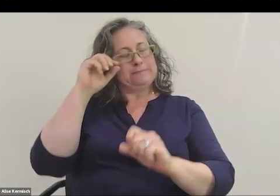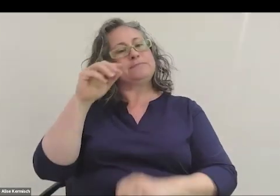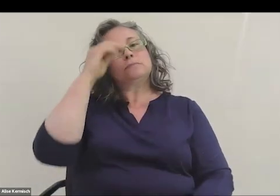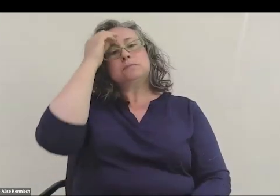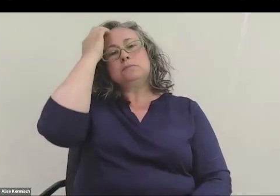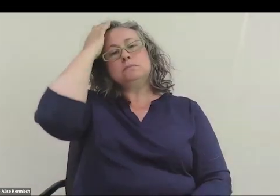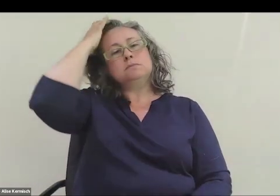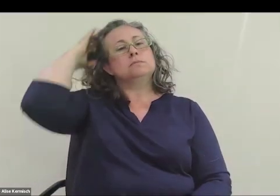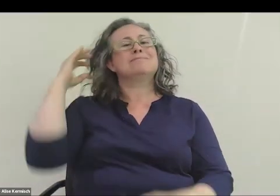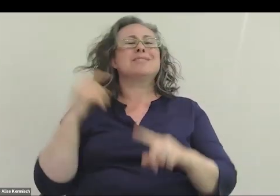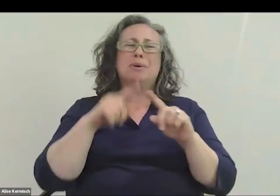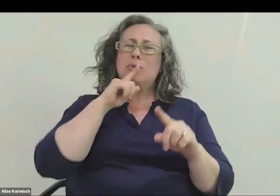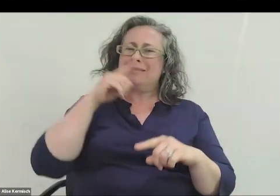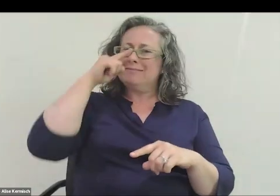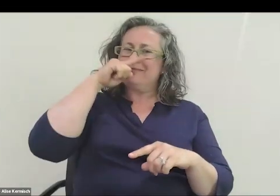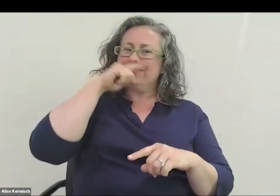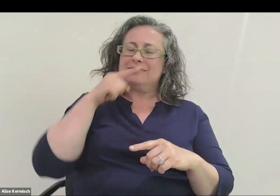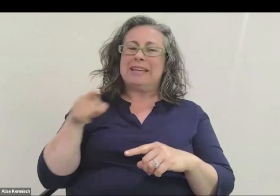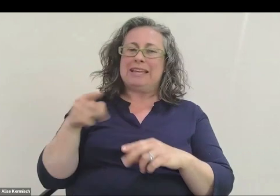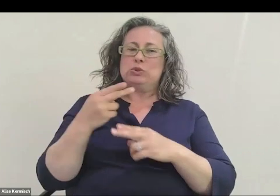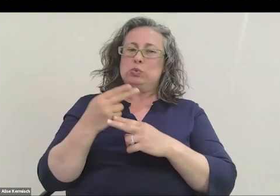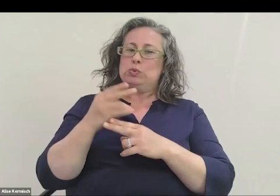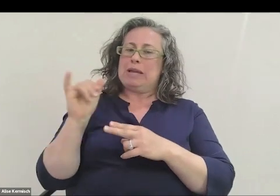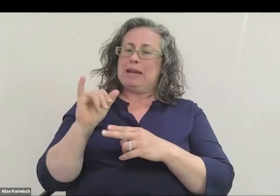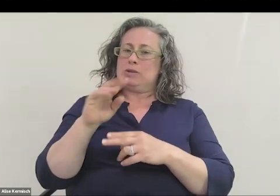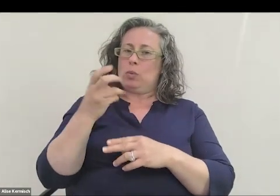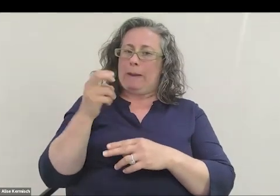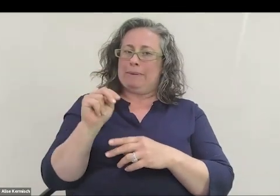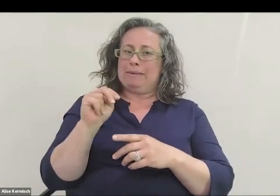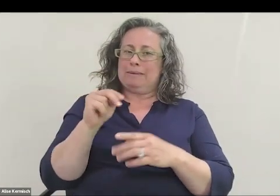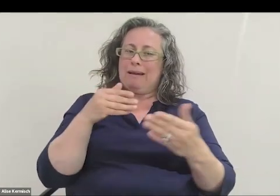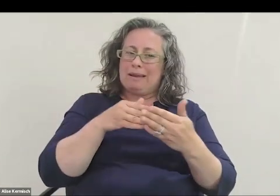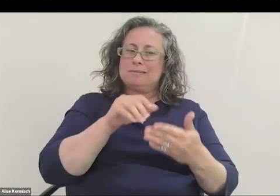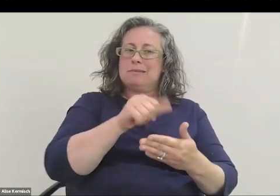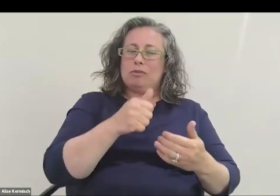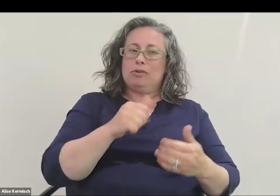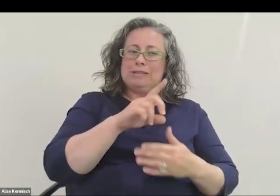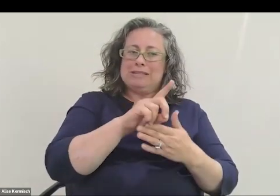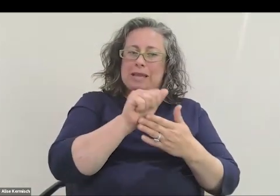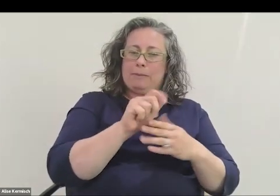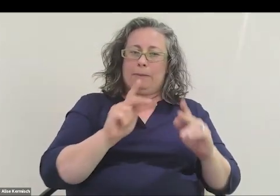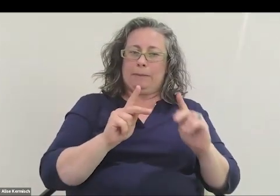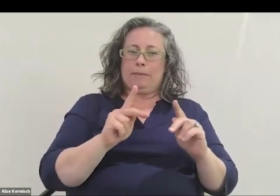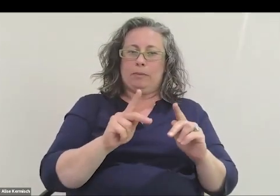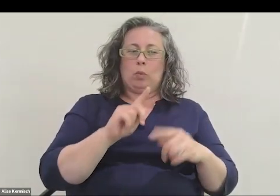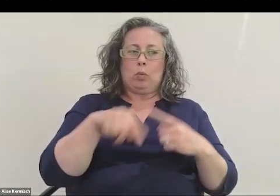It's a ruse. He's used as a weapon against other disabled people. When post-polio survivors are confronted with,